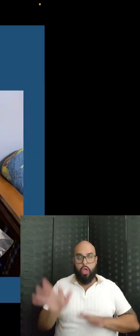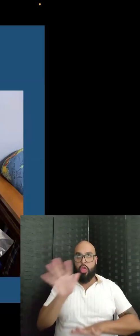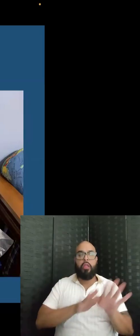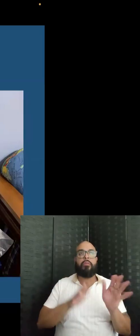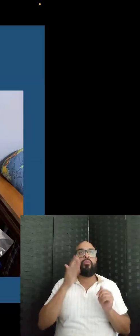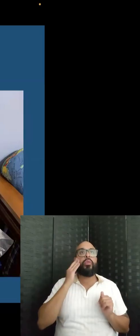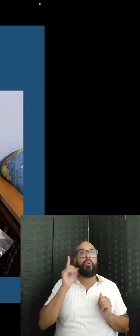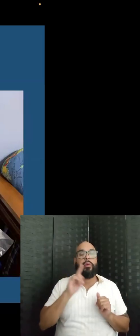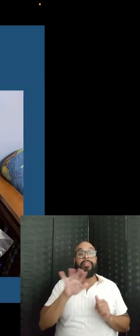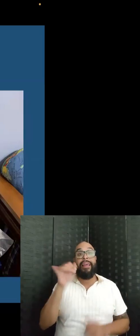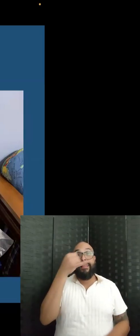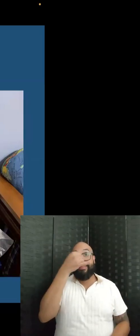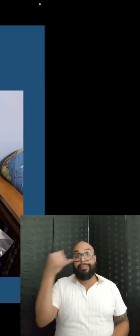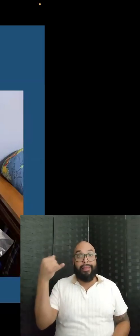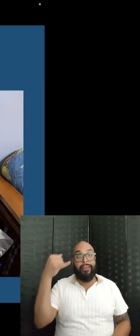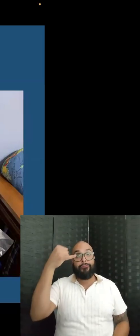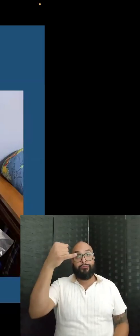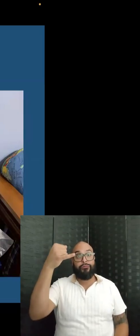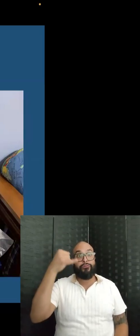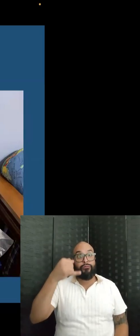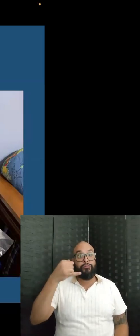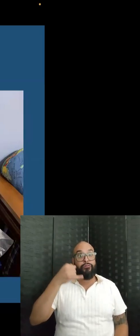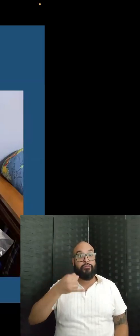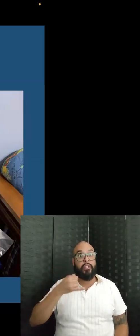And again, goes back to that difficulty with learning to read this way.